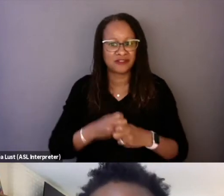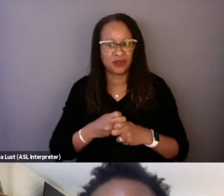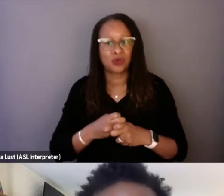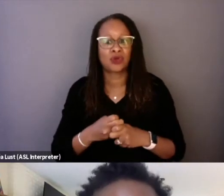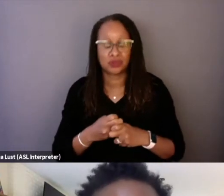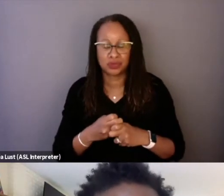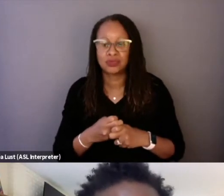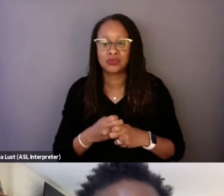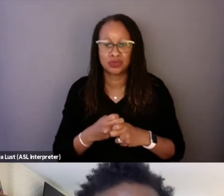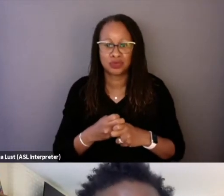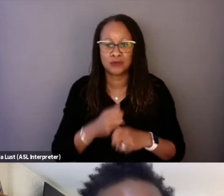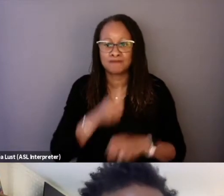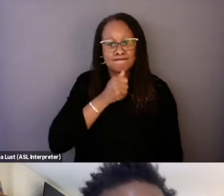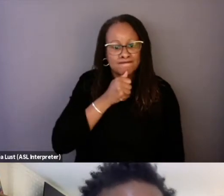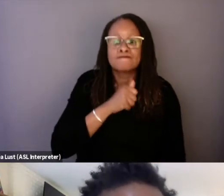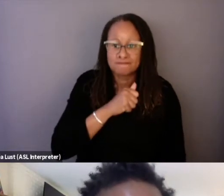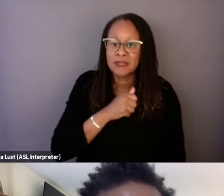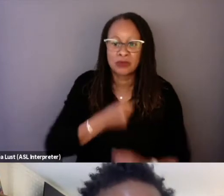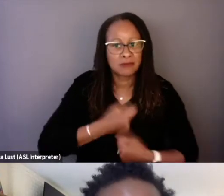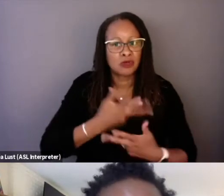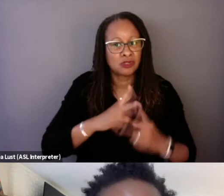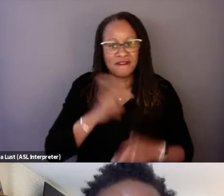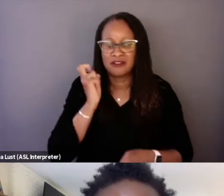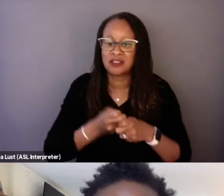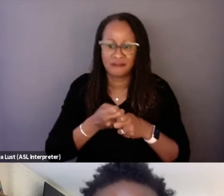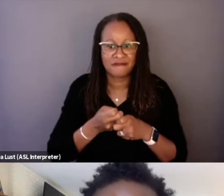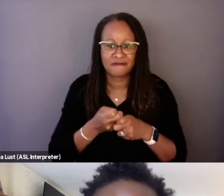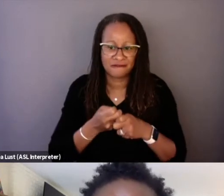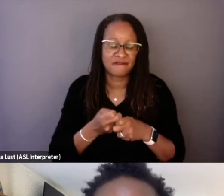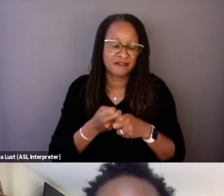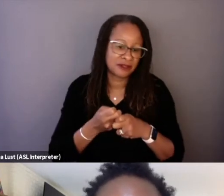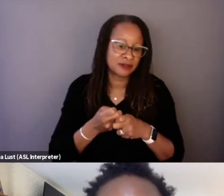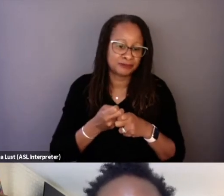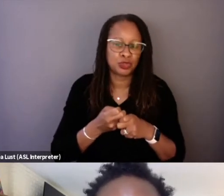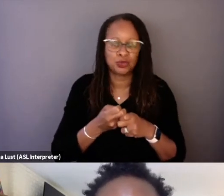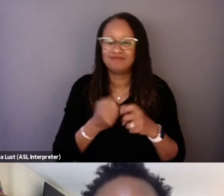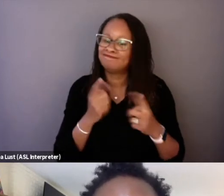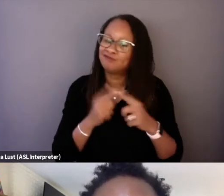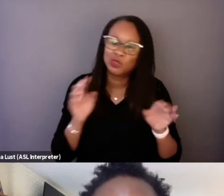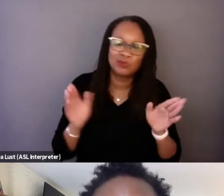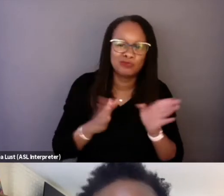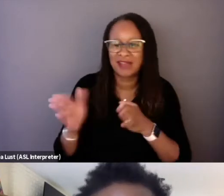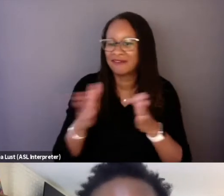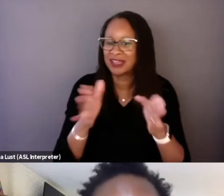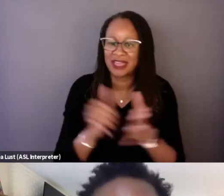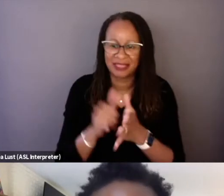That was really, really emotionally tough, you know, to talk about, to bring out.